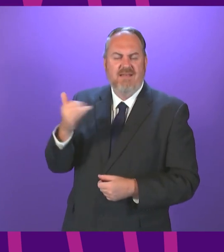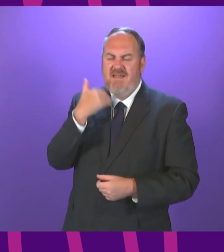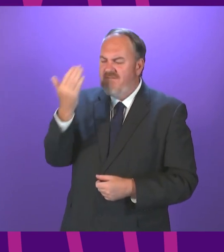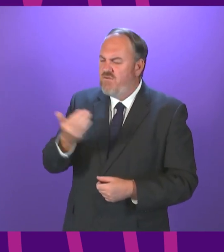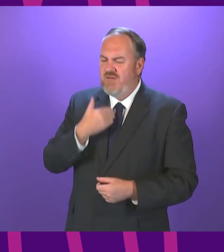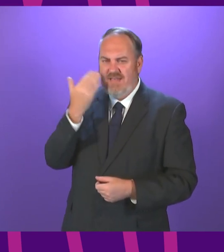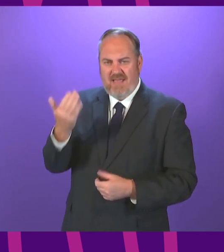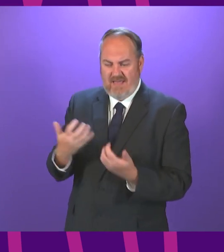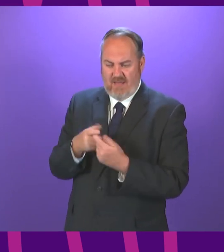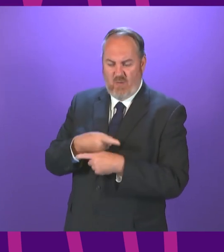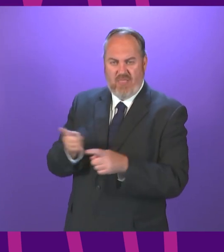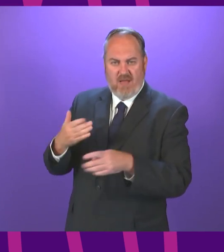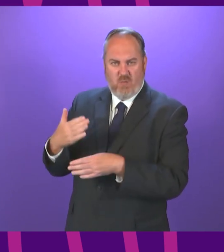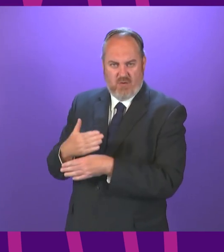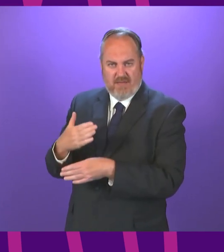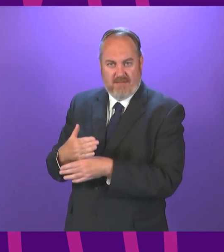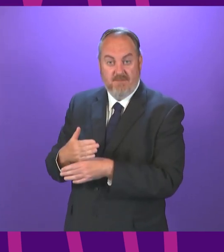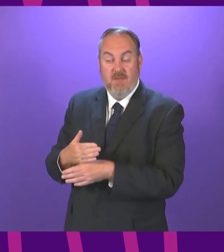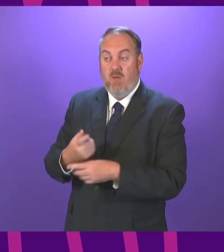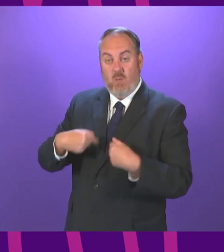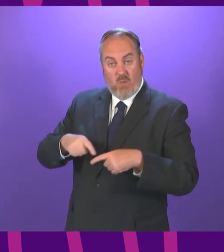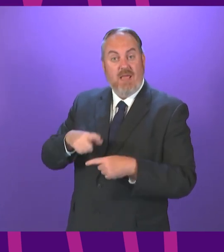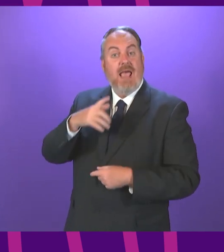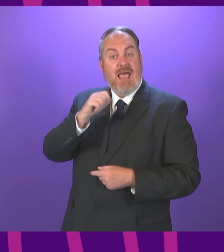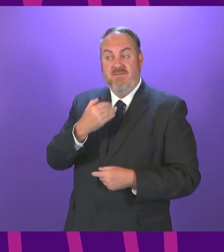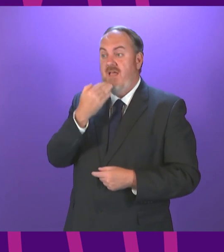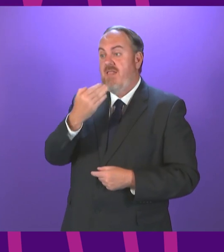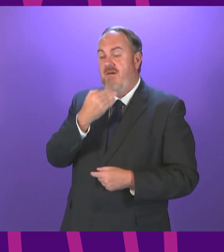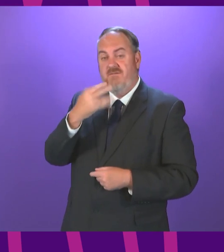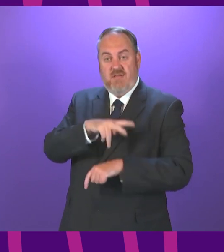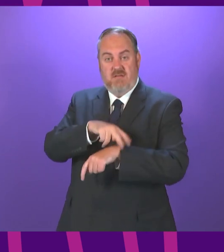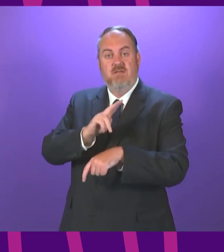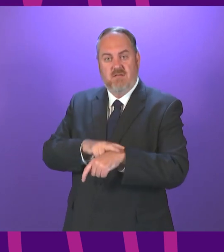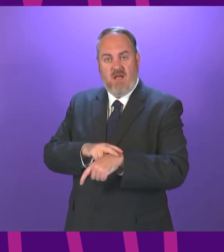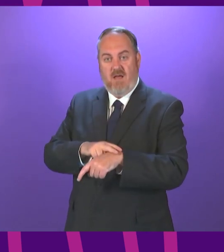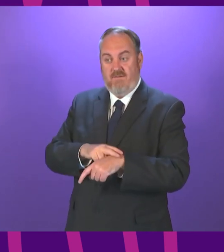We have—to use the phrase that was put to me—surged capacity, principally through the